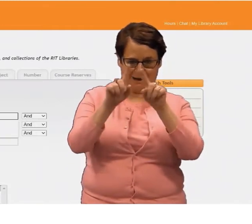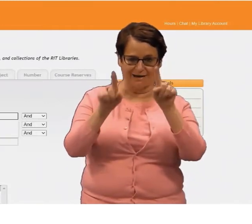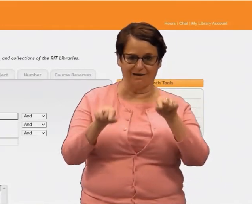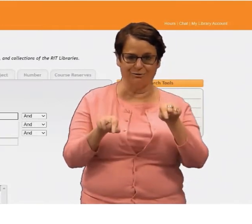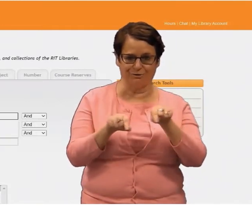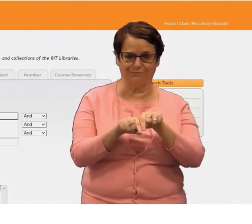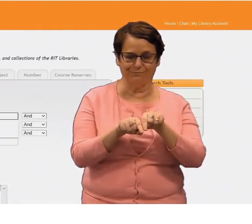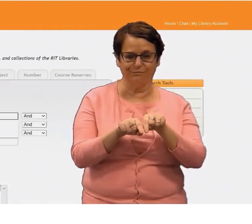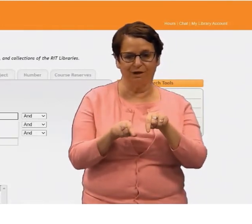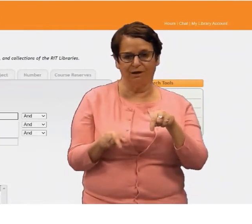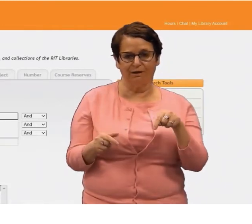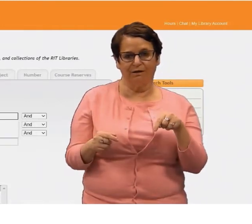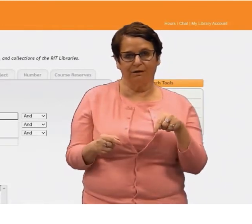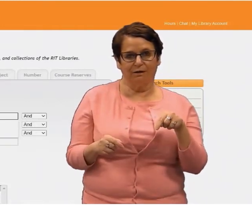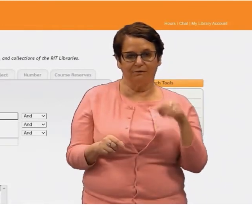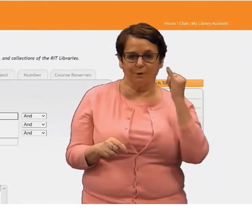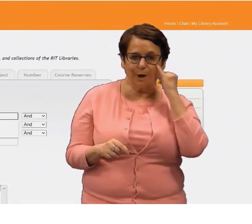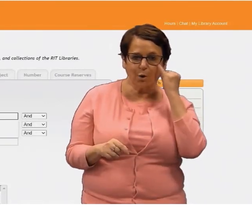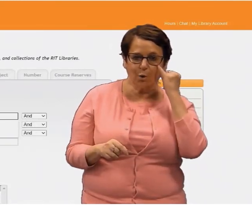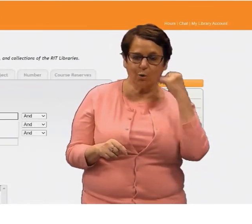Now you see the catalog search page.